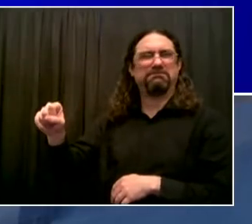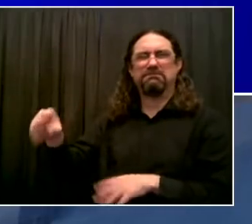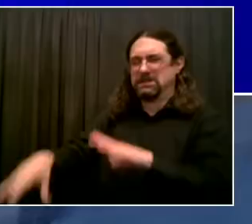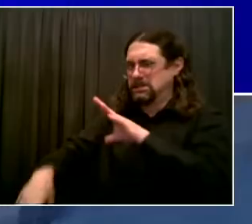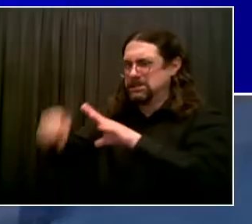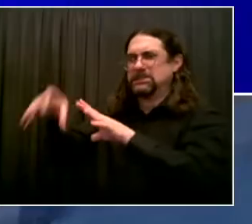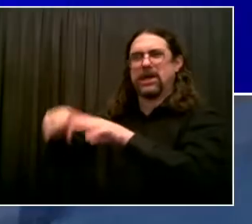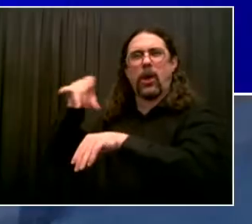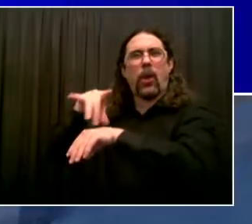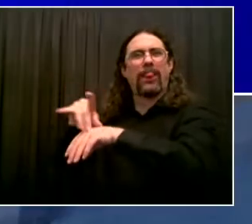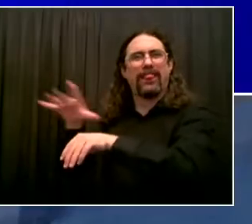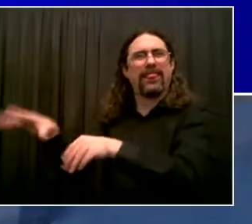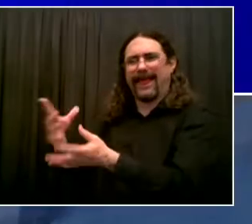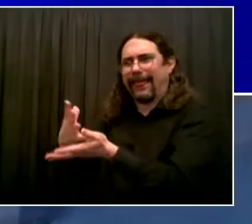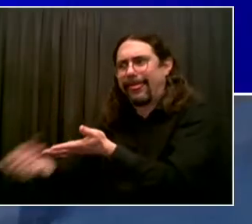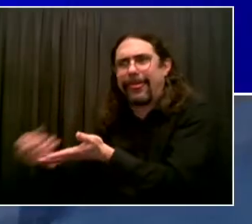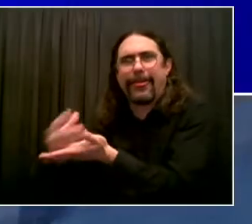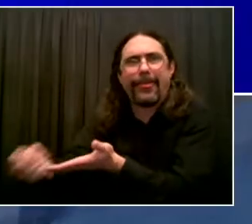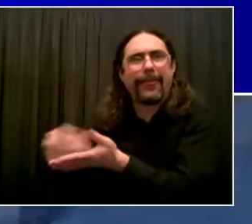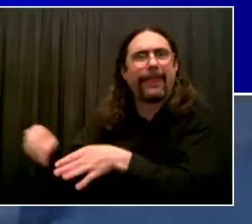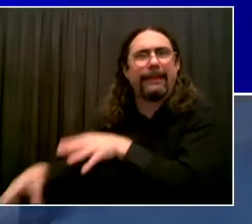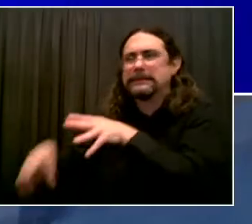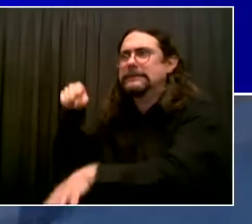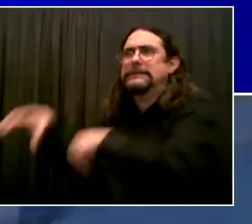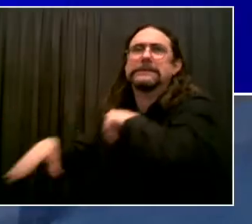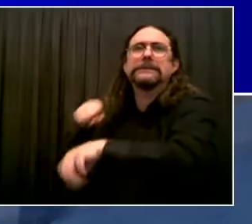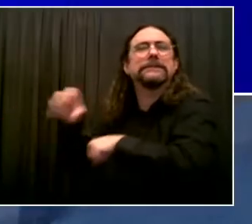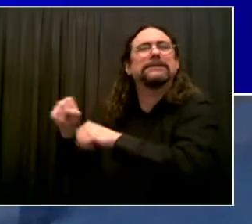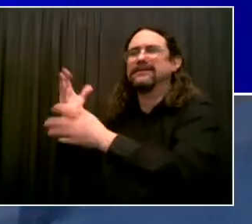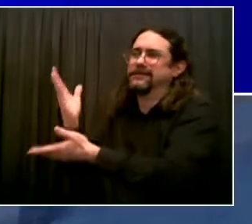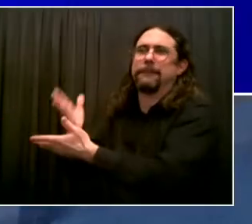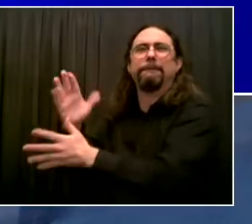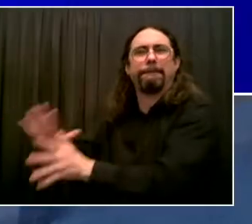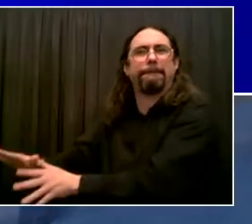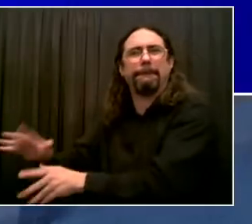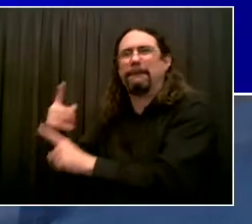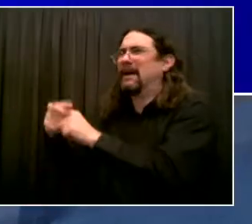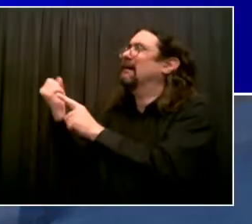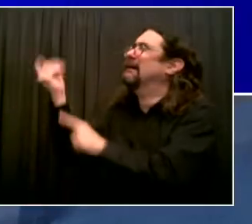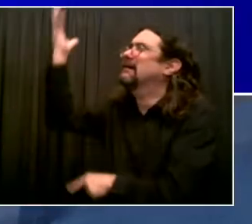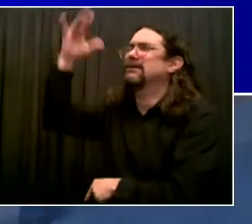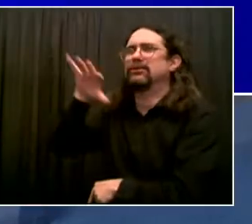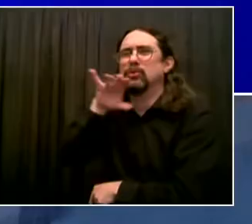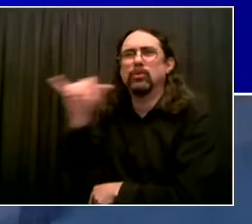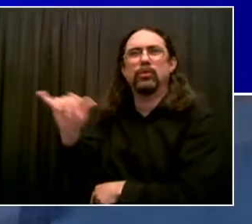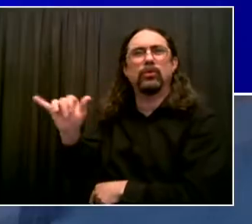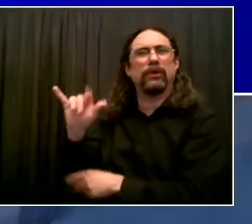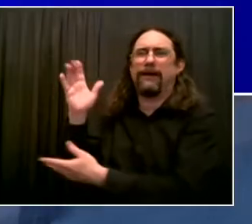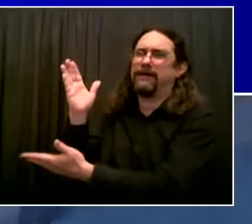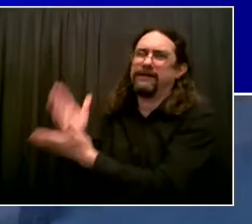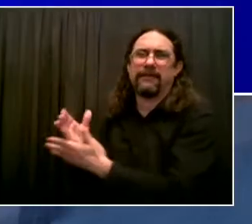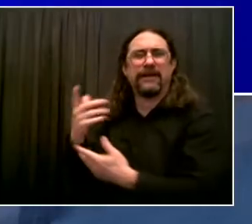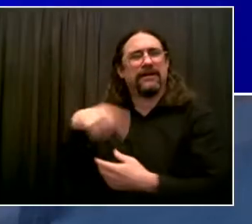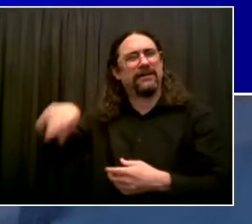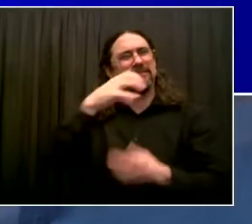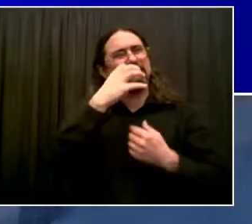USE FOSSIL FUELS, THE SAFER THE PEOPLE OF THE CITY ARE AND SAFER THE CHILDREN ARE FROM HORRIBLE